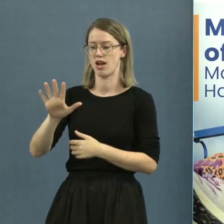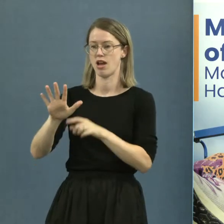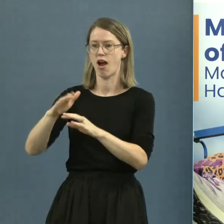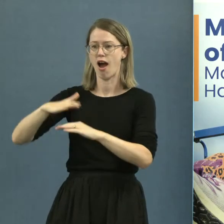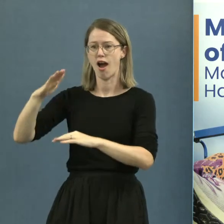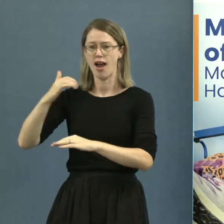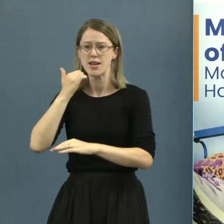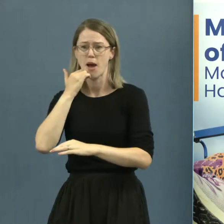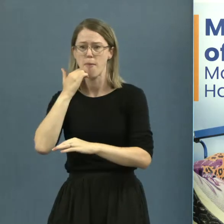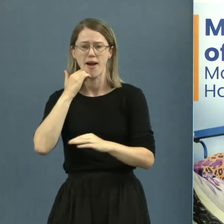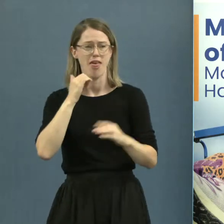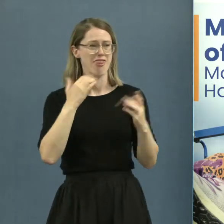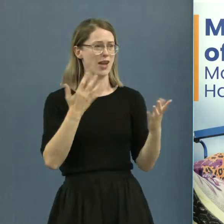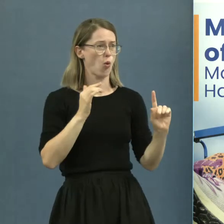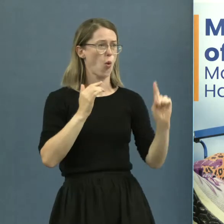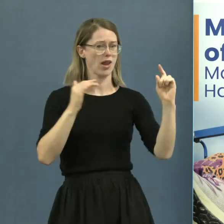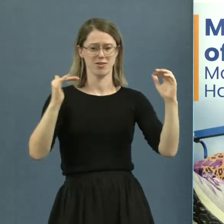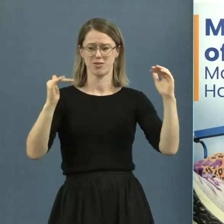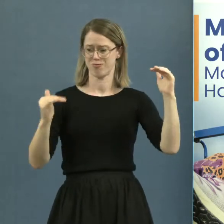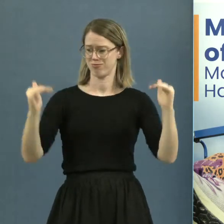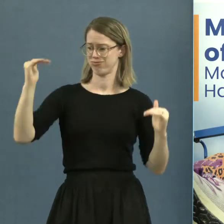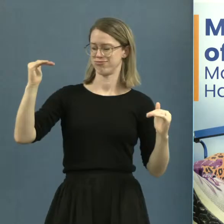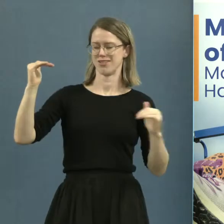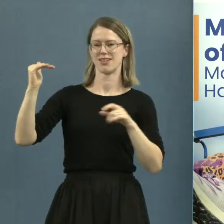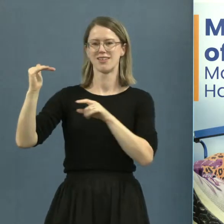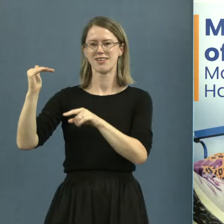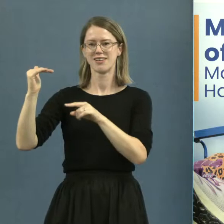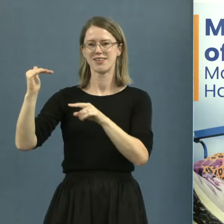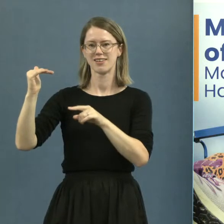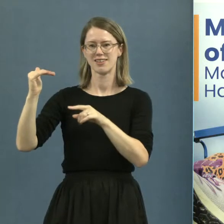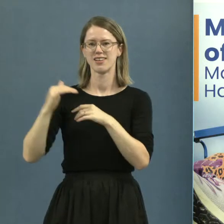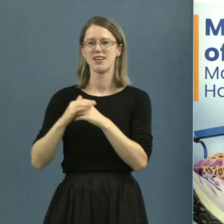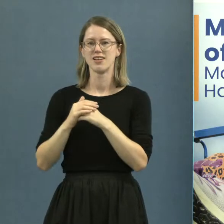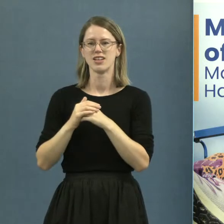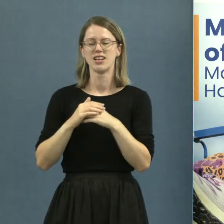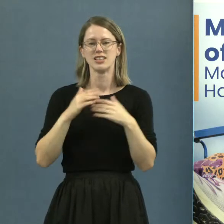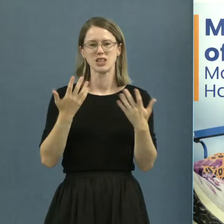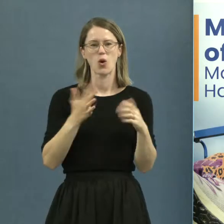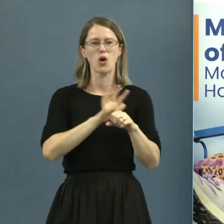of cases than the Auckland region, so we're seeing those